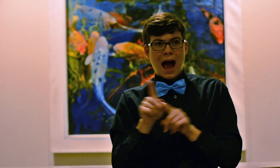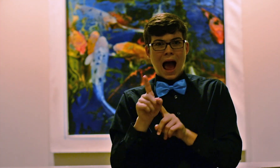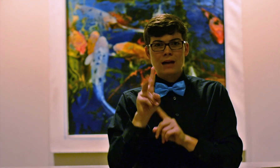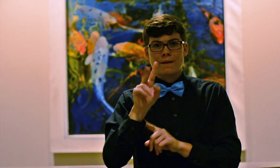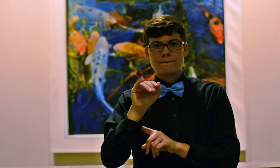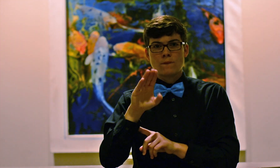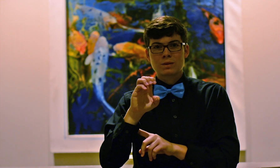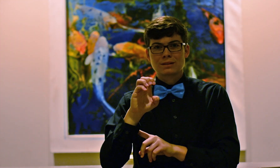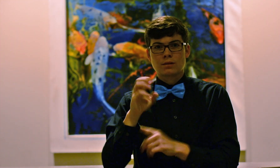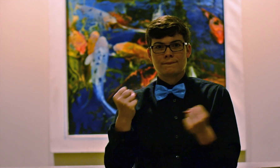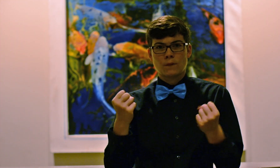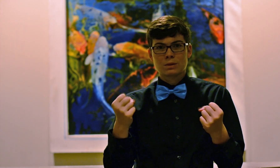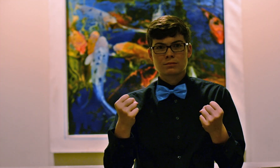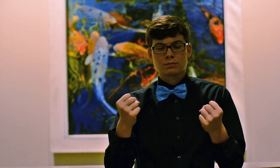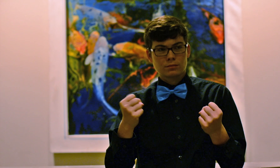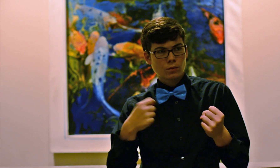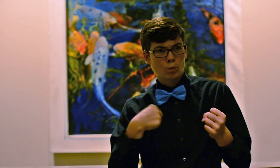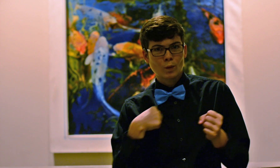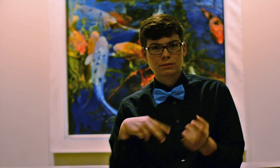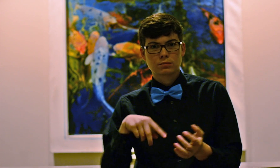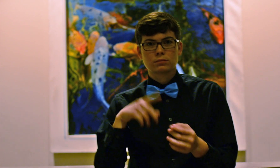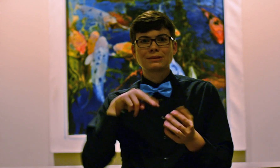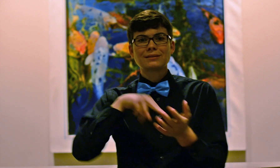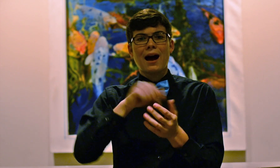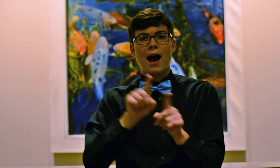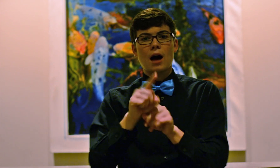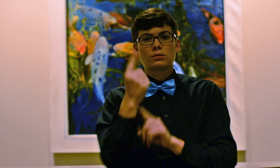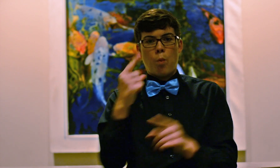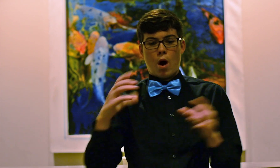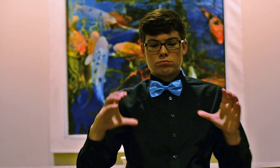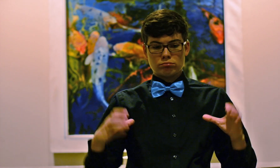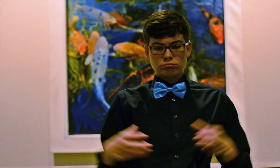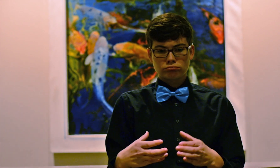It's how we can speak for ourselves, how we can stand together united.